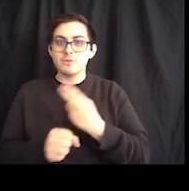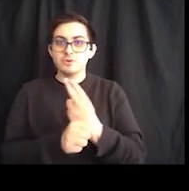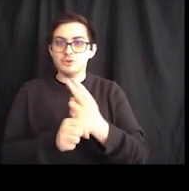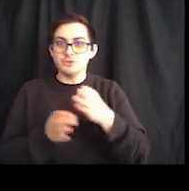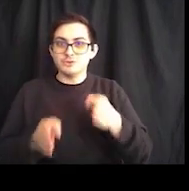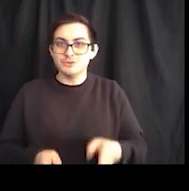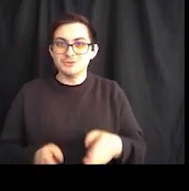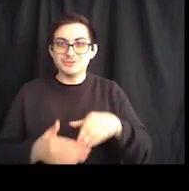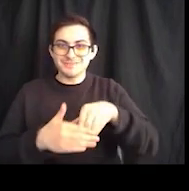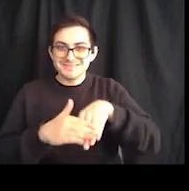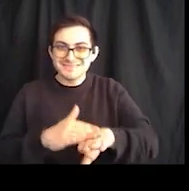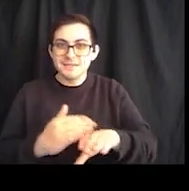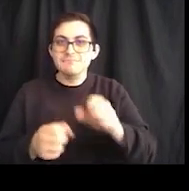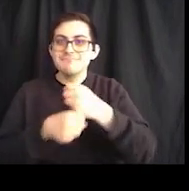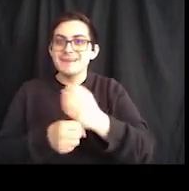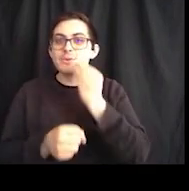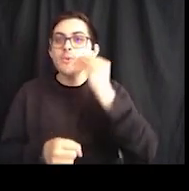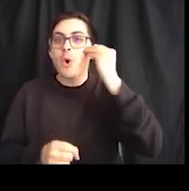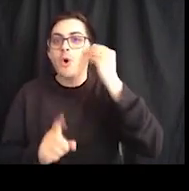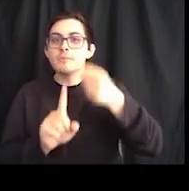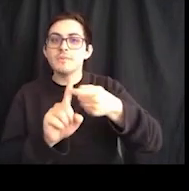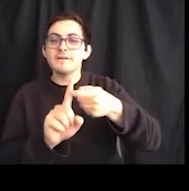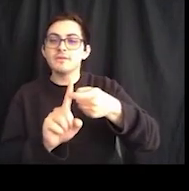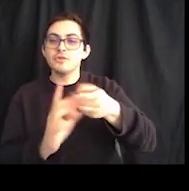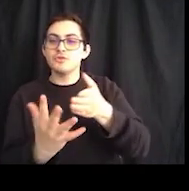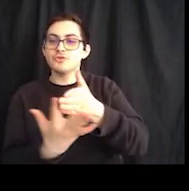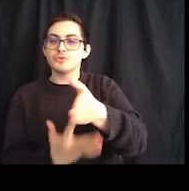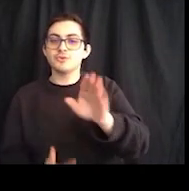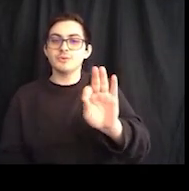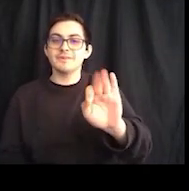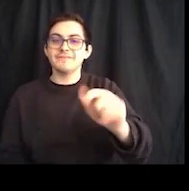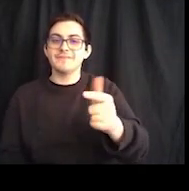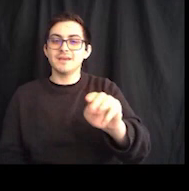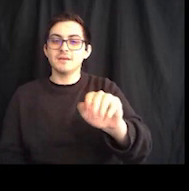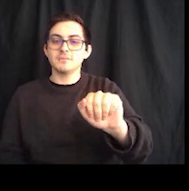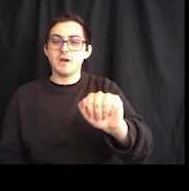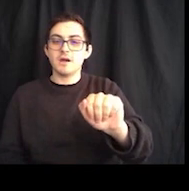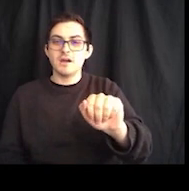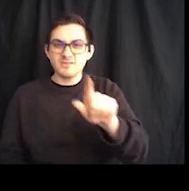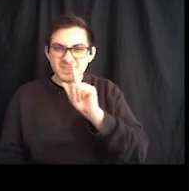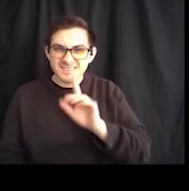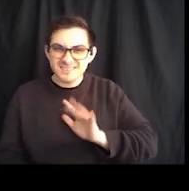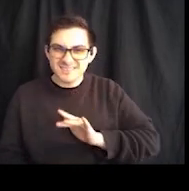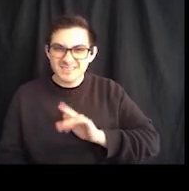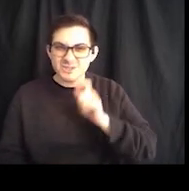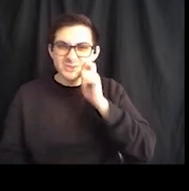So it's cool to see that we could do this in FigJam. Yeah. I particularly like this one by Namika,